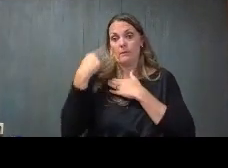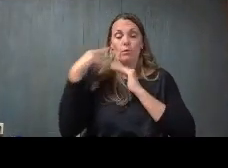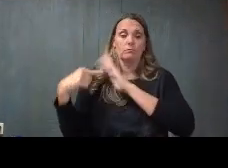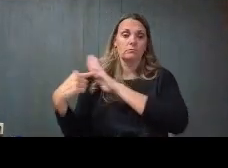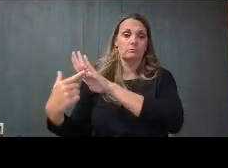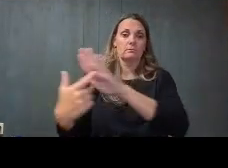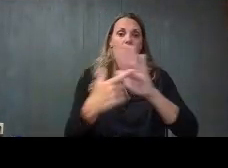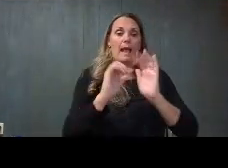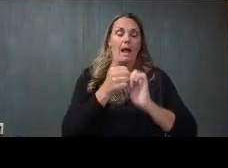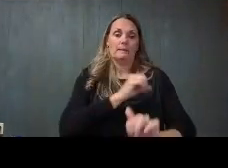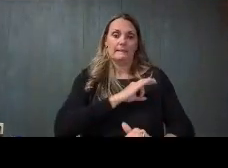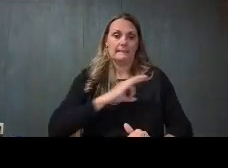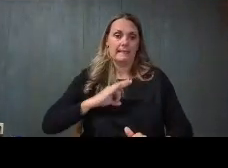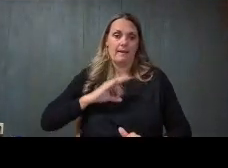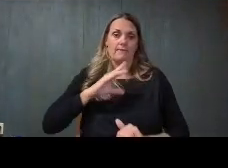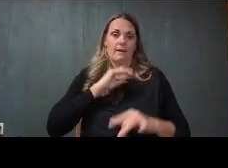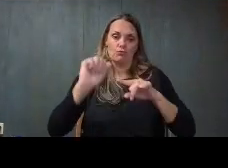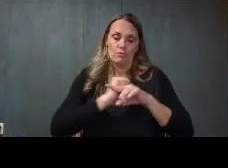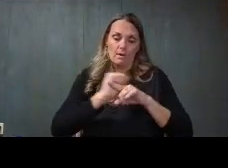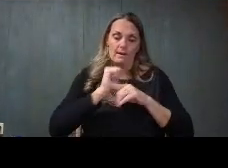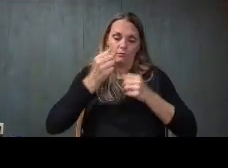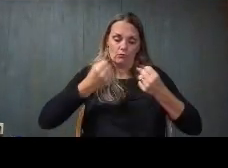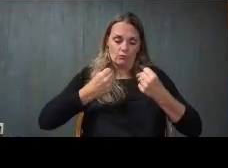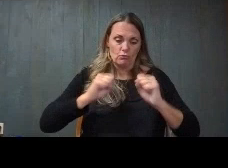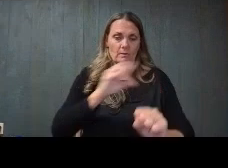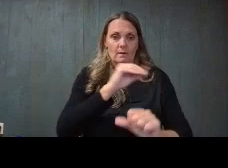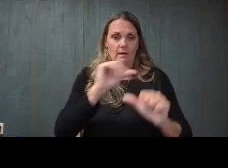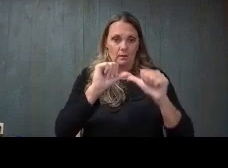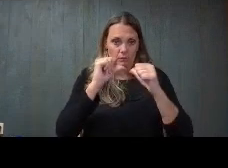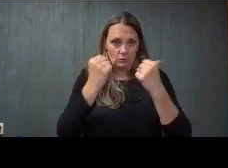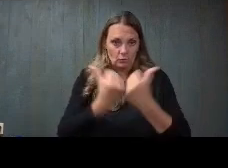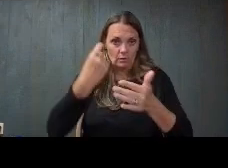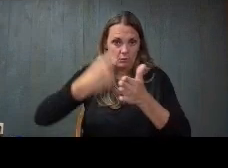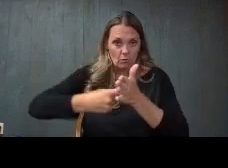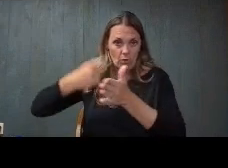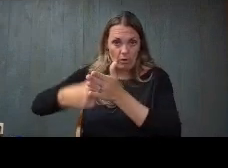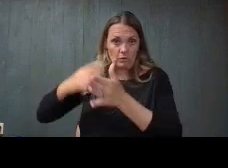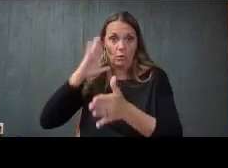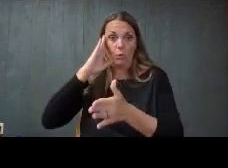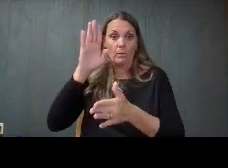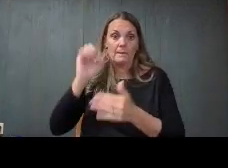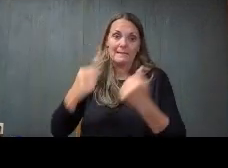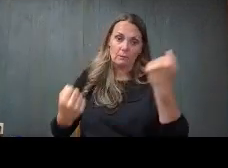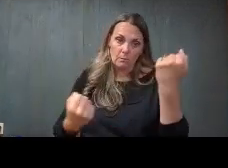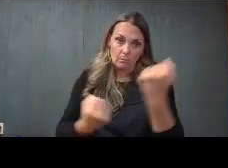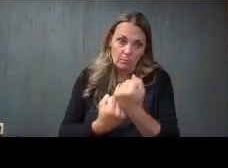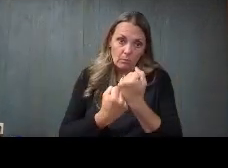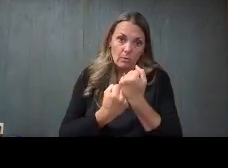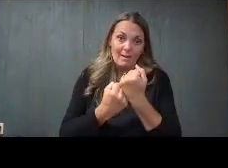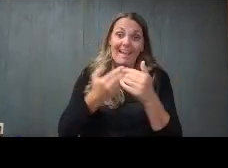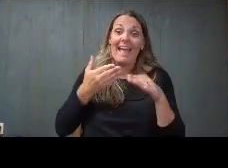staffing and training strategies and associated costs will be supported after the conclusion